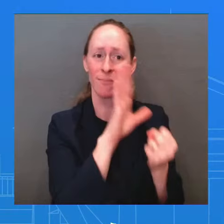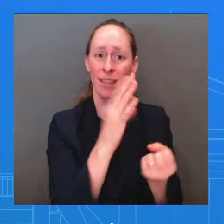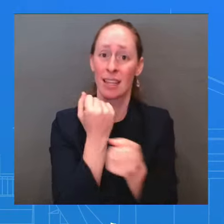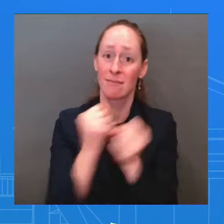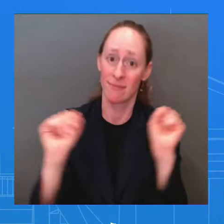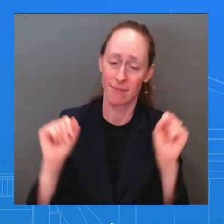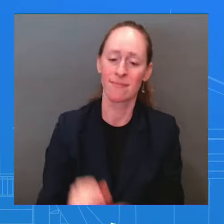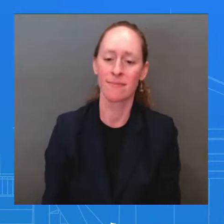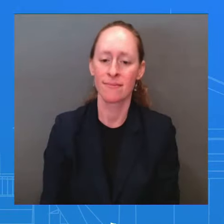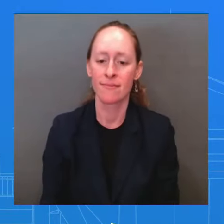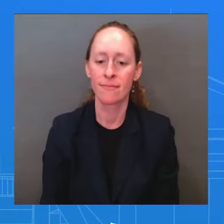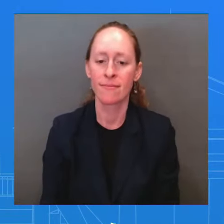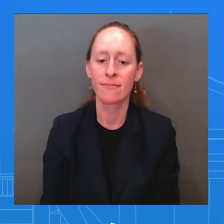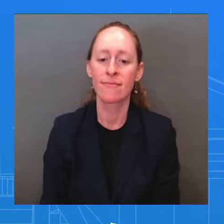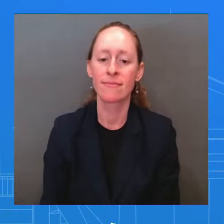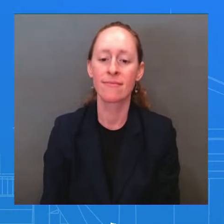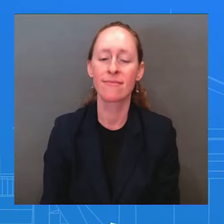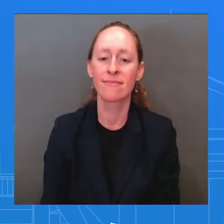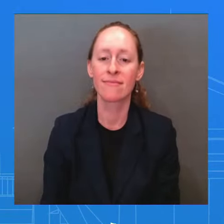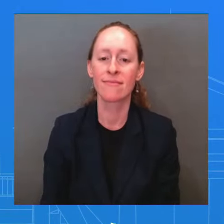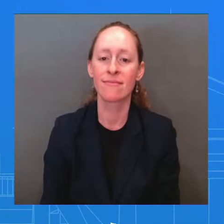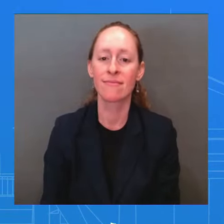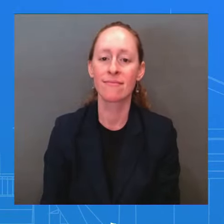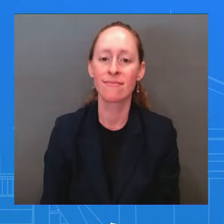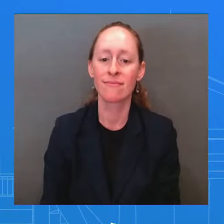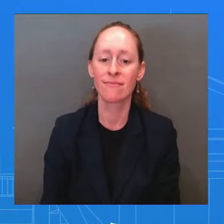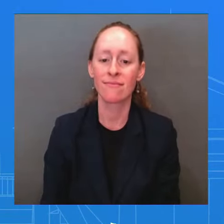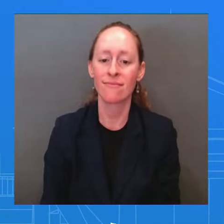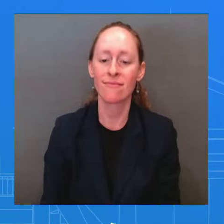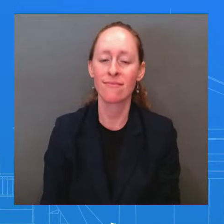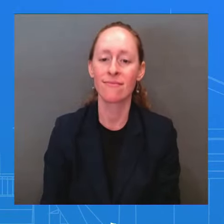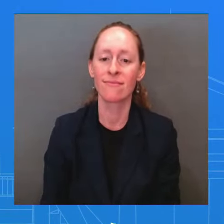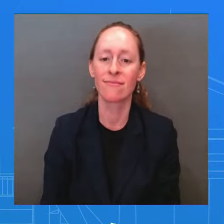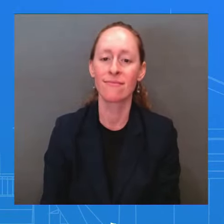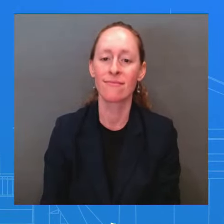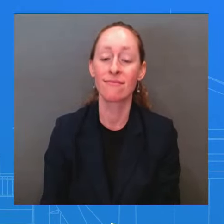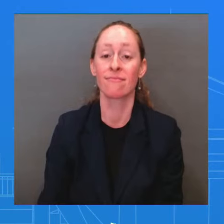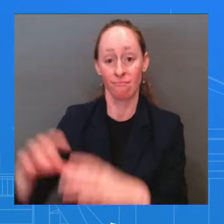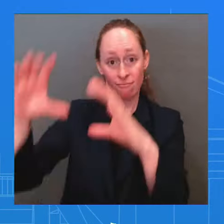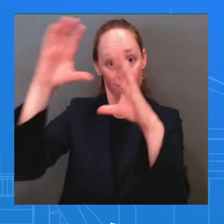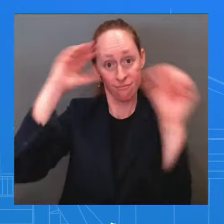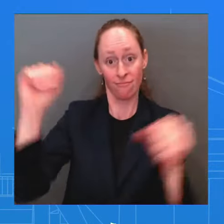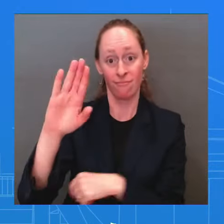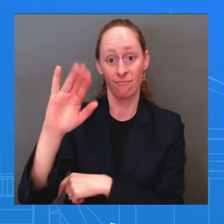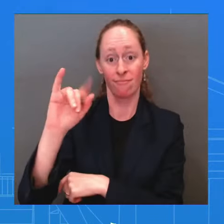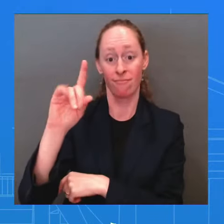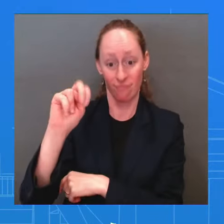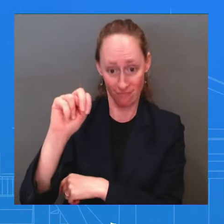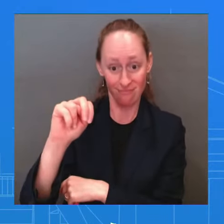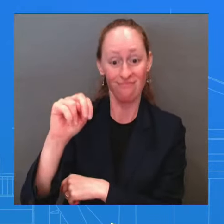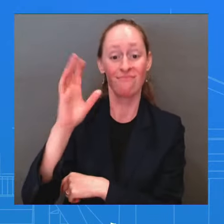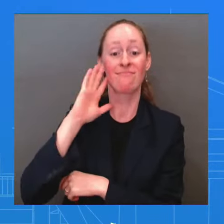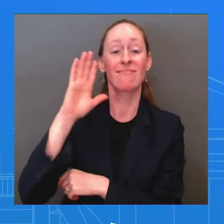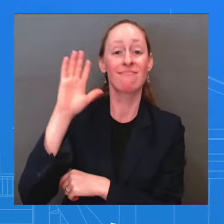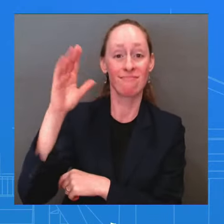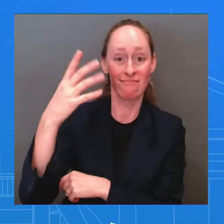Let me close with this. President Biden is going to head to New York, head into next week with the United States in a position of strength of confidence;